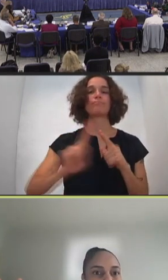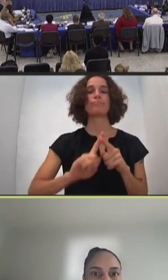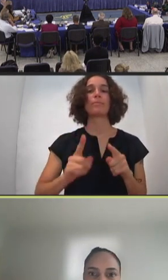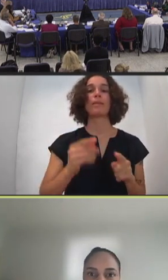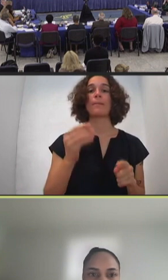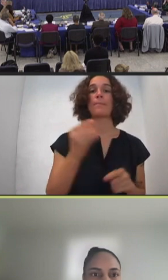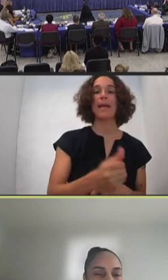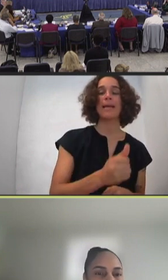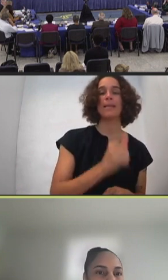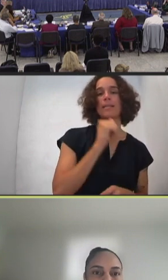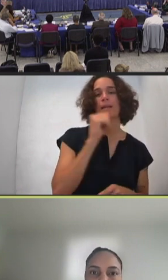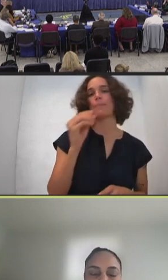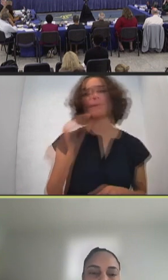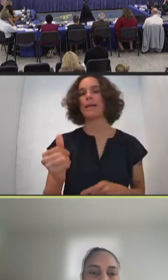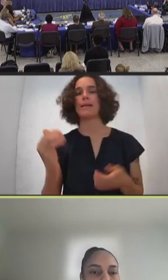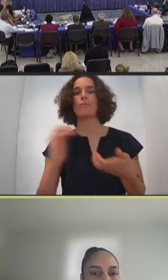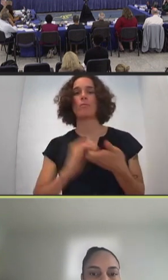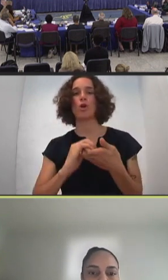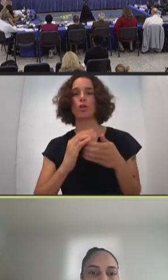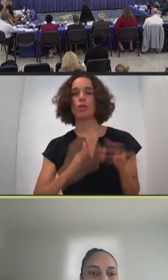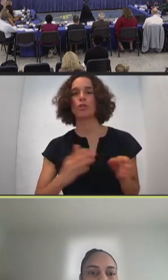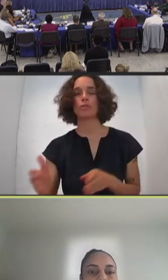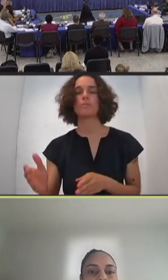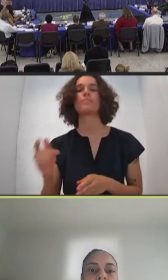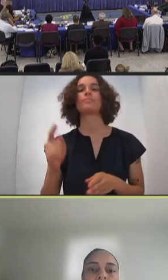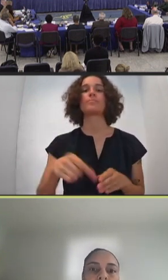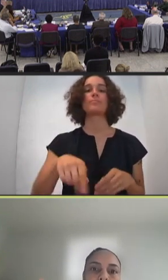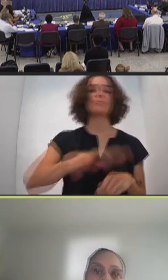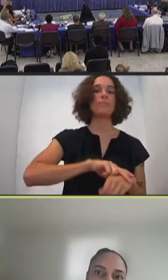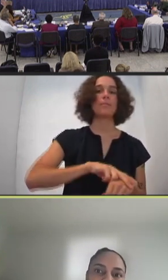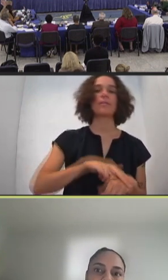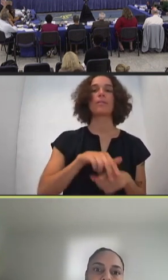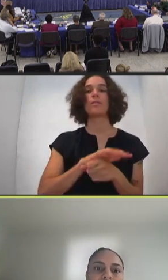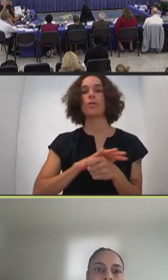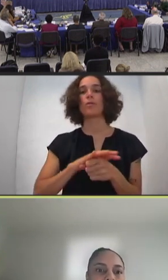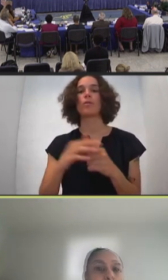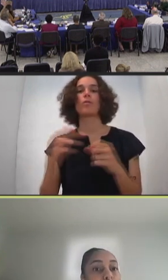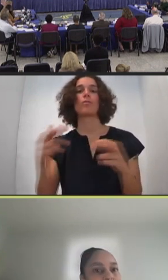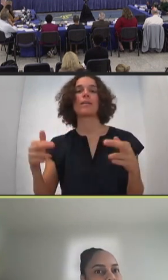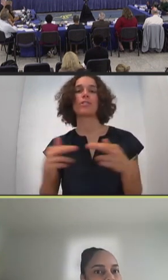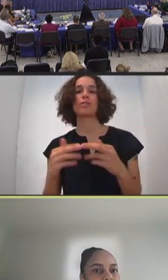as mentioned at the national, local, and regional level. The ways in which they are supporting this